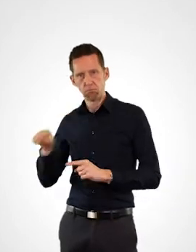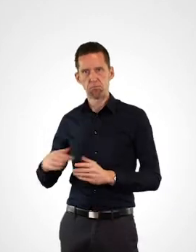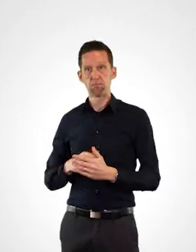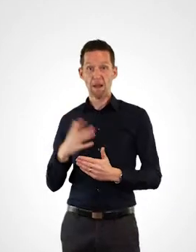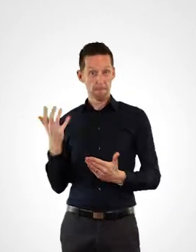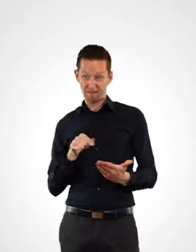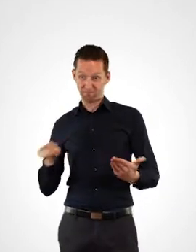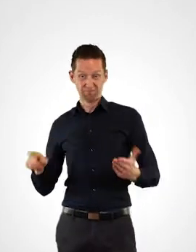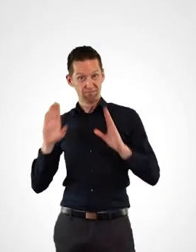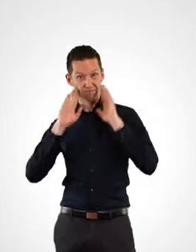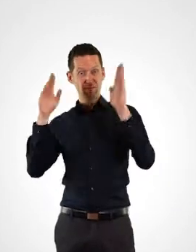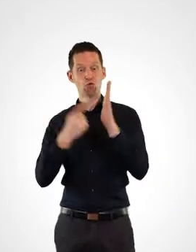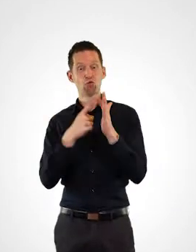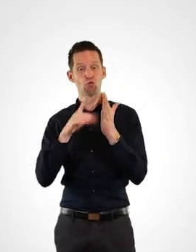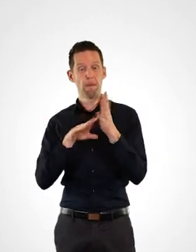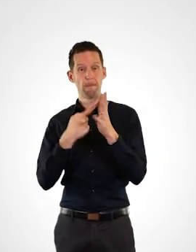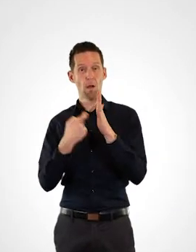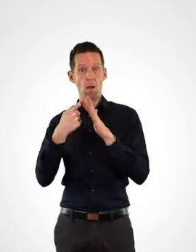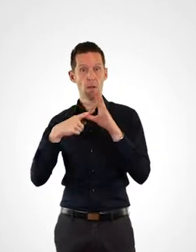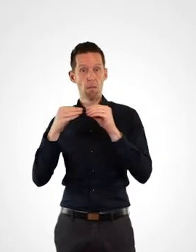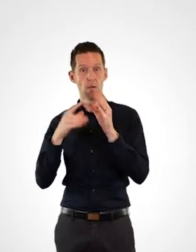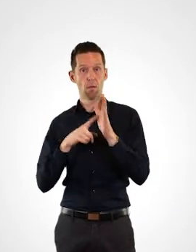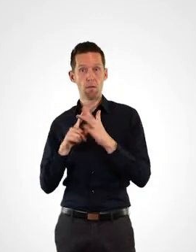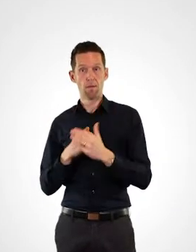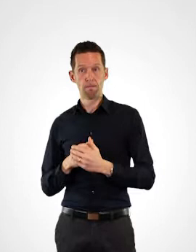A bear. So this has to be "remarkable". Mmm-hmm.